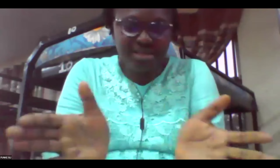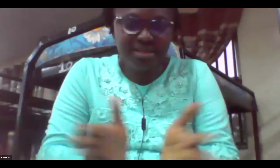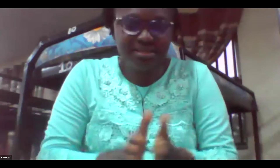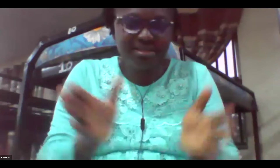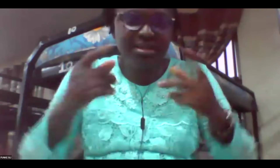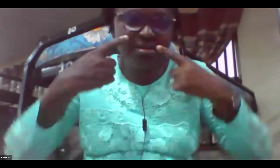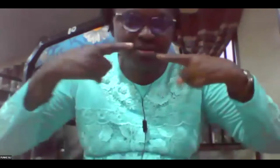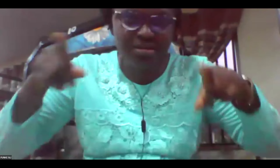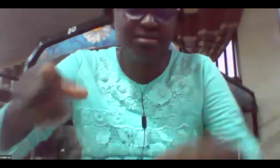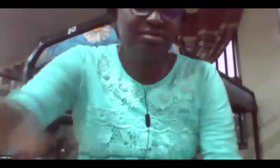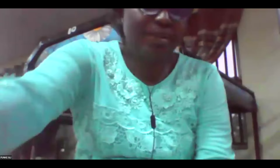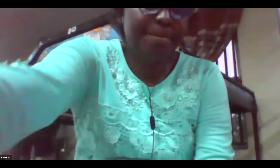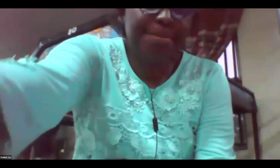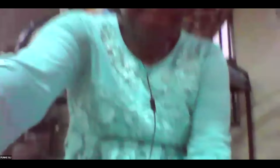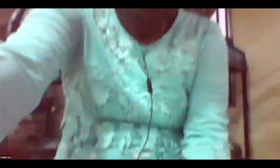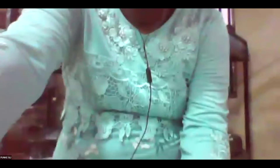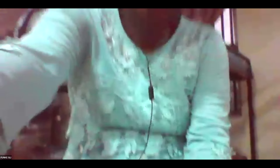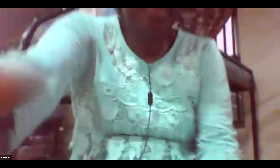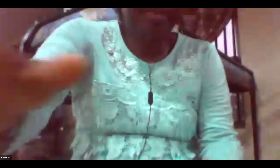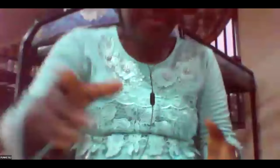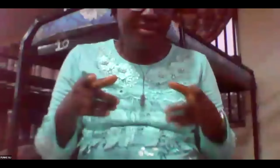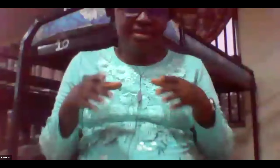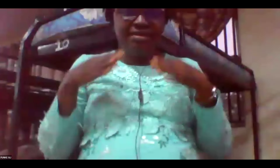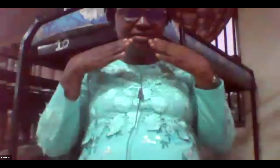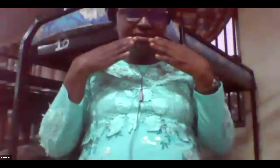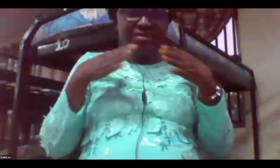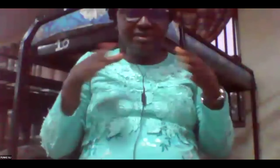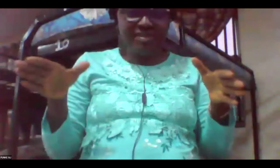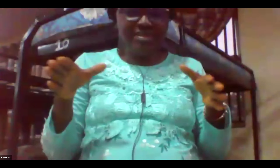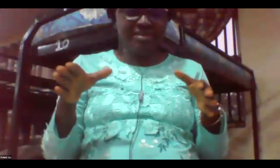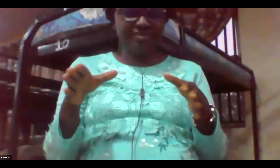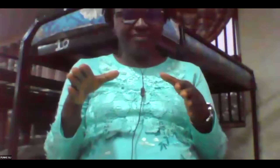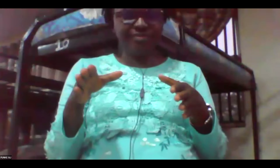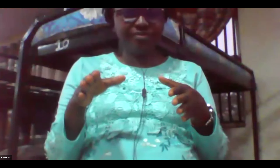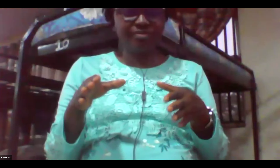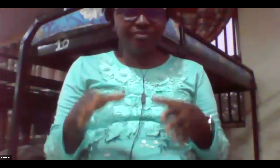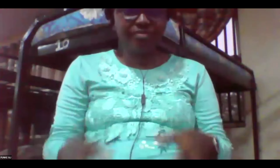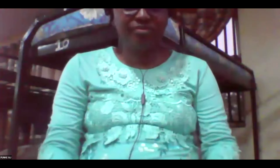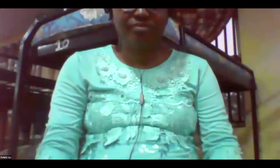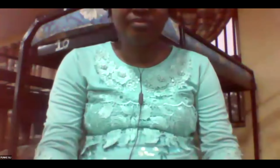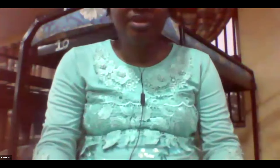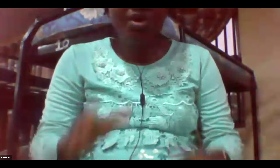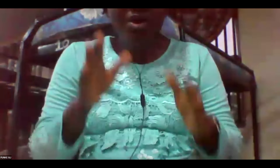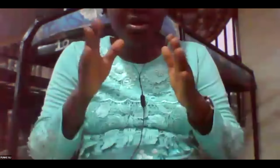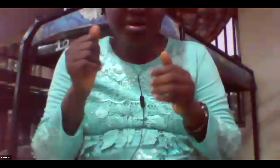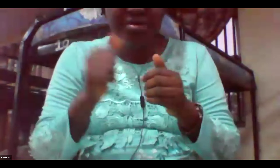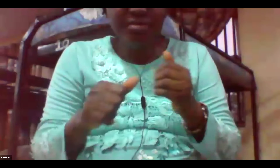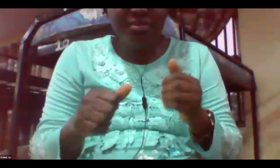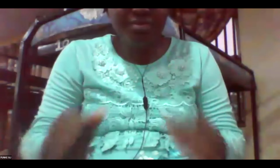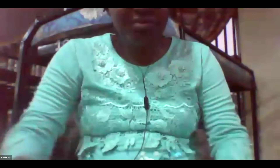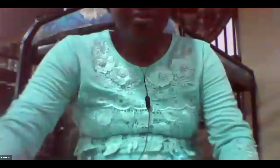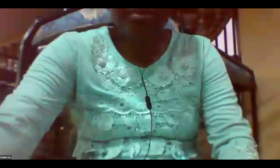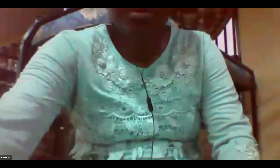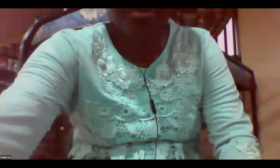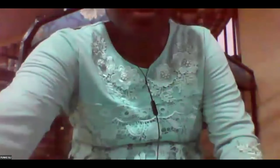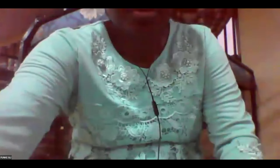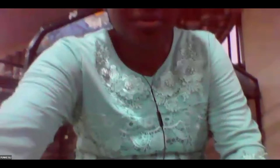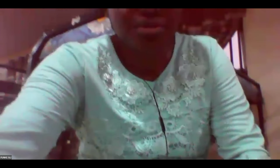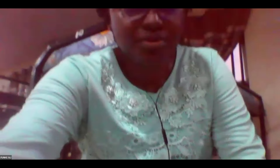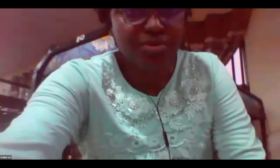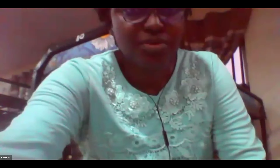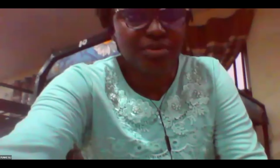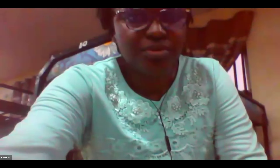so that general announcement, is where majorly every details will be dropped, please. I want to be sure that everybody's hearing me, and I'm not too fast.